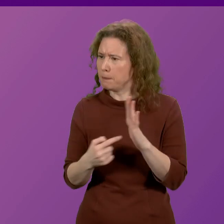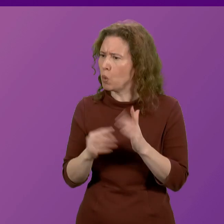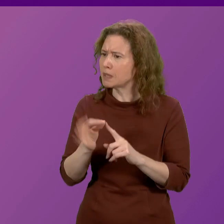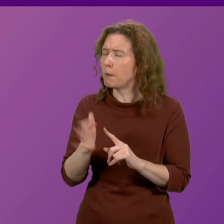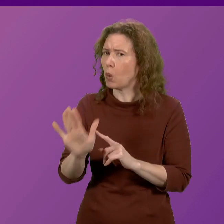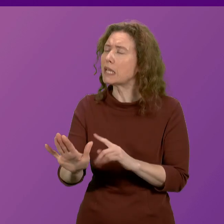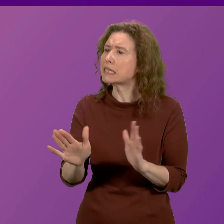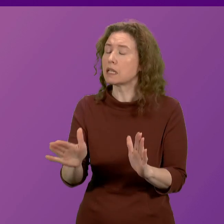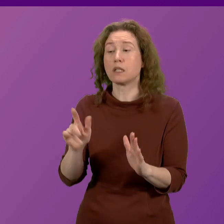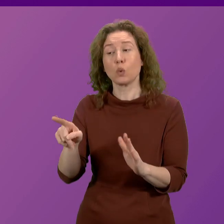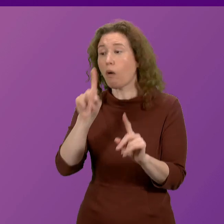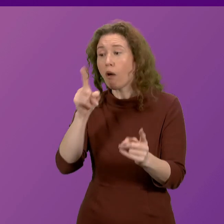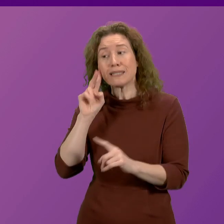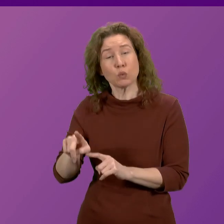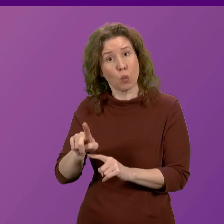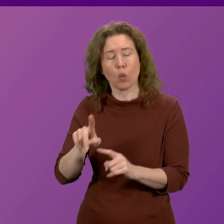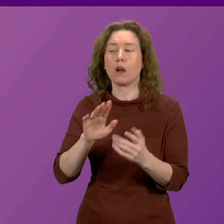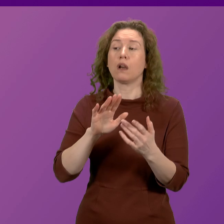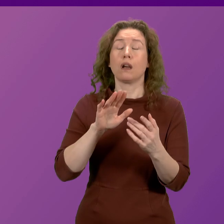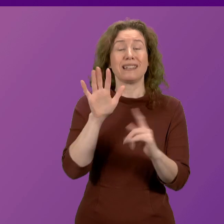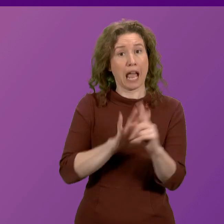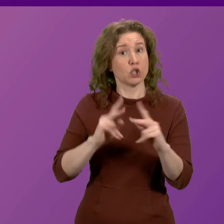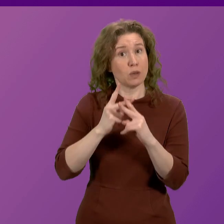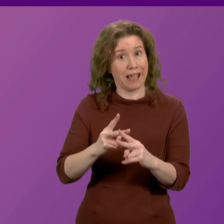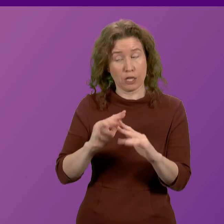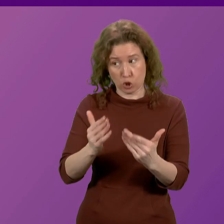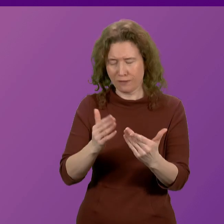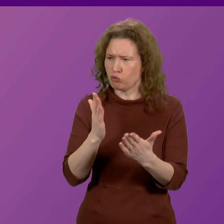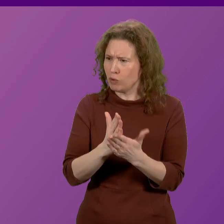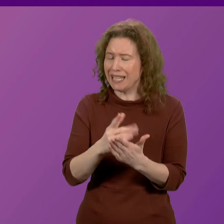Hoy cannot ignore—is address the fact that there is huge variation in the availability